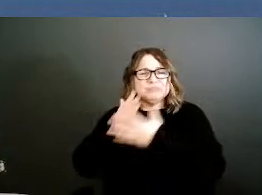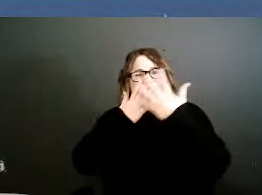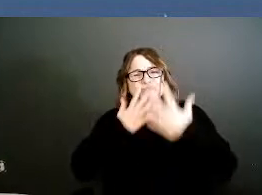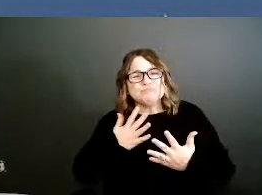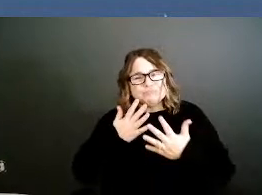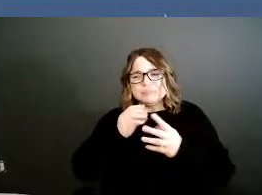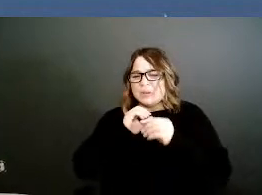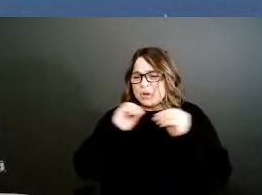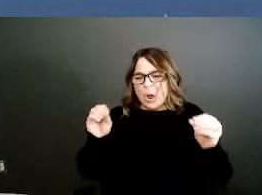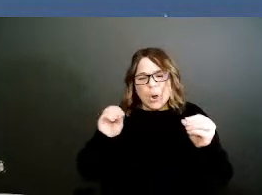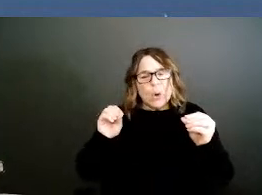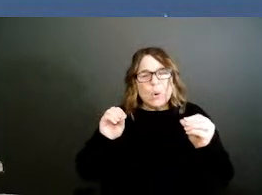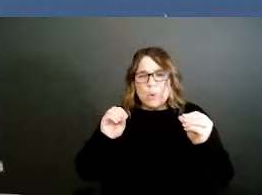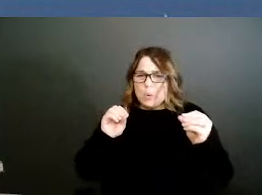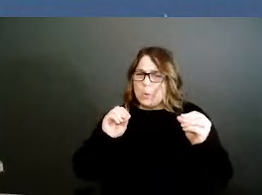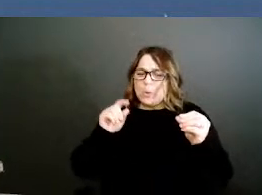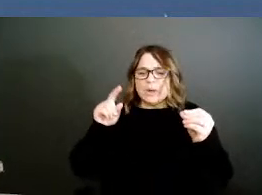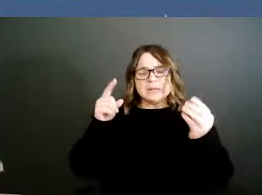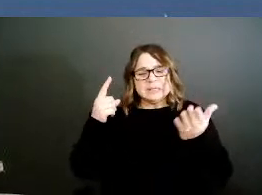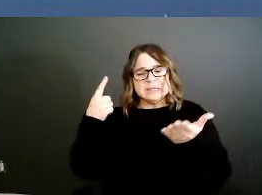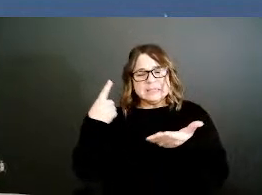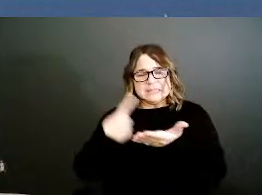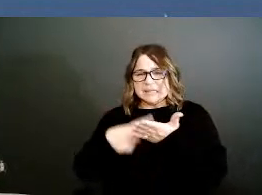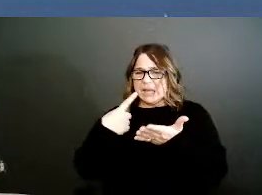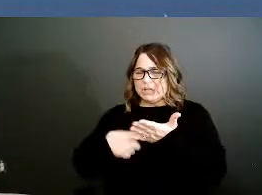LAST YEAR THERE WAS CONSIDERABLE HEATED DEBATE ABOUT THE POLICE DEPARTMENT BUDGET.